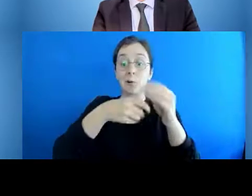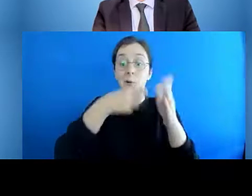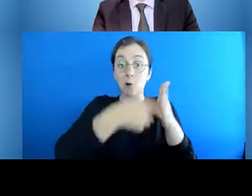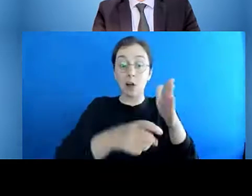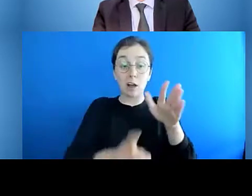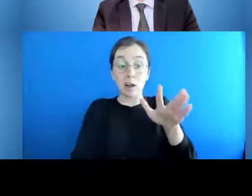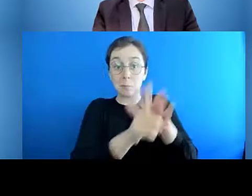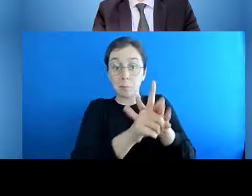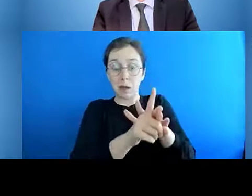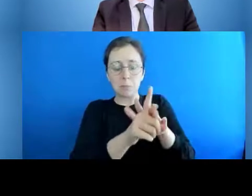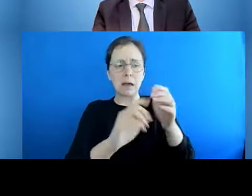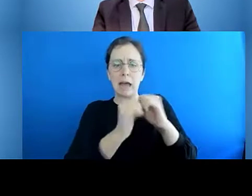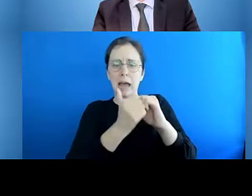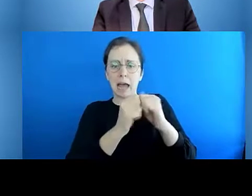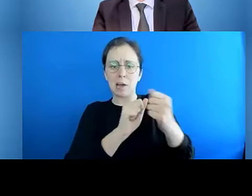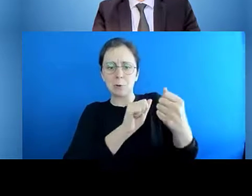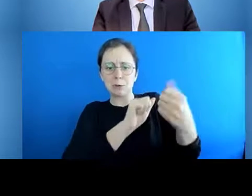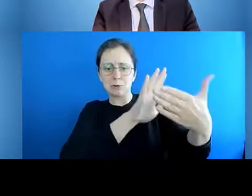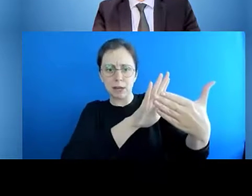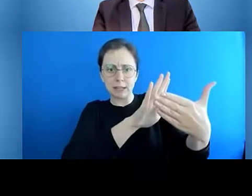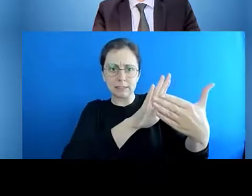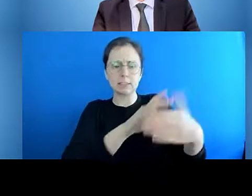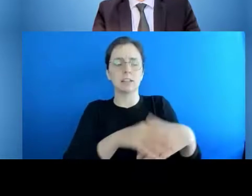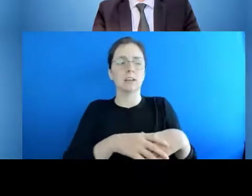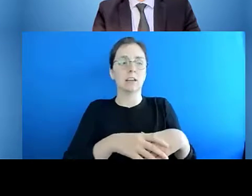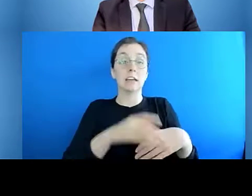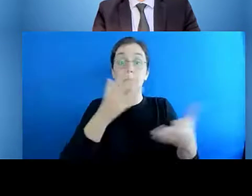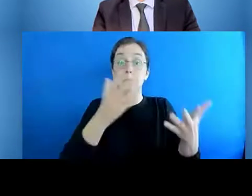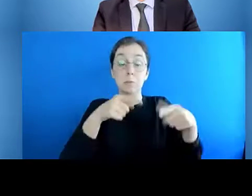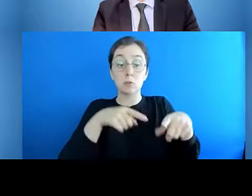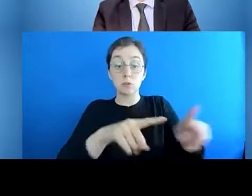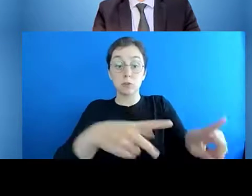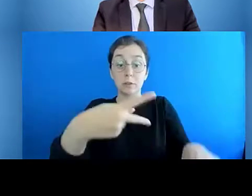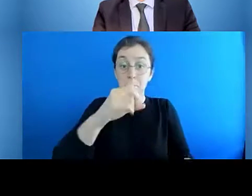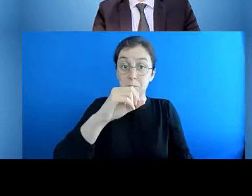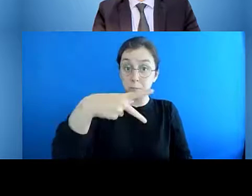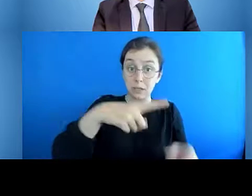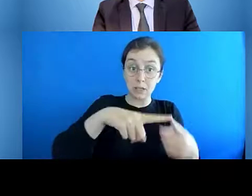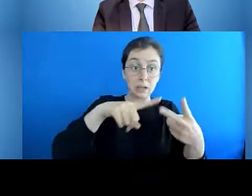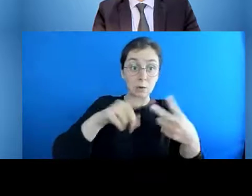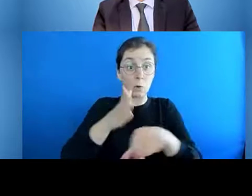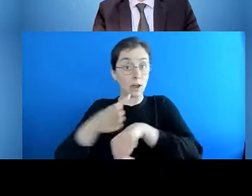that either may be incurred during the project period or after the project period and more ...